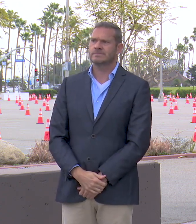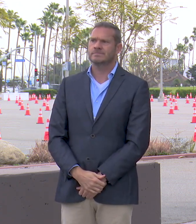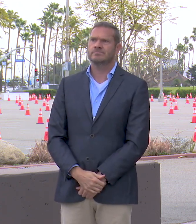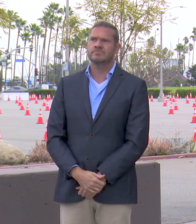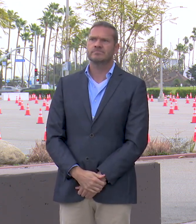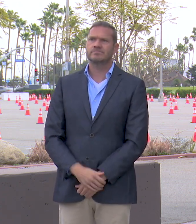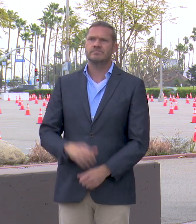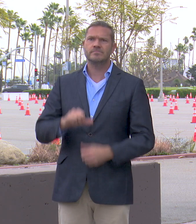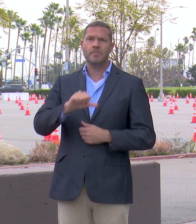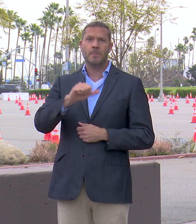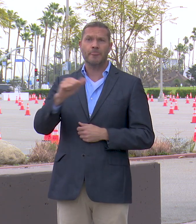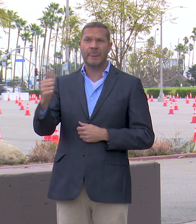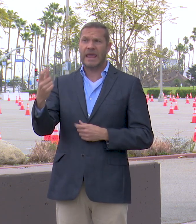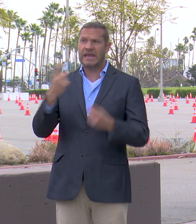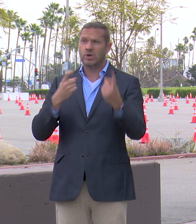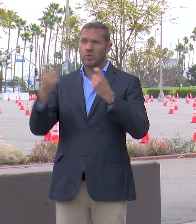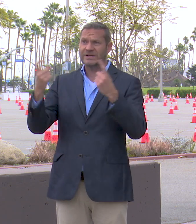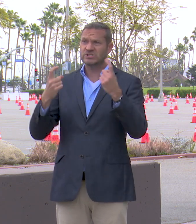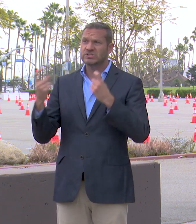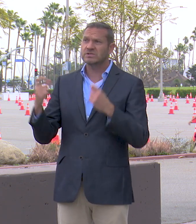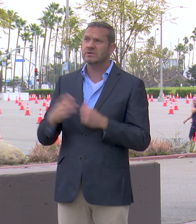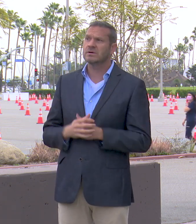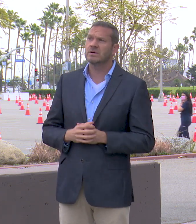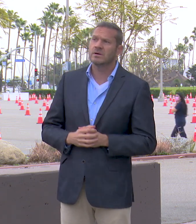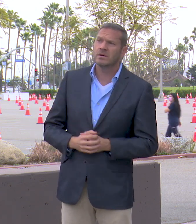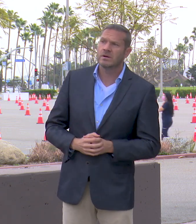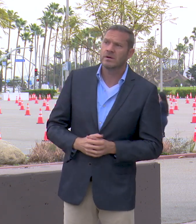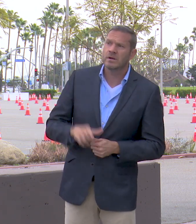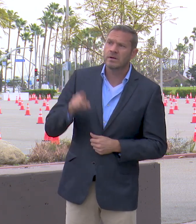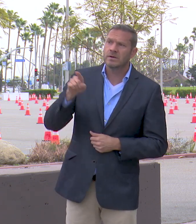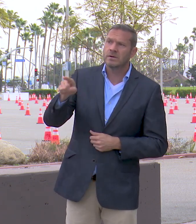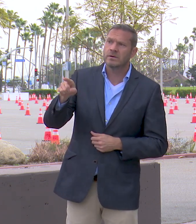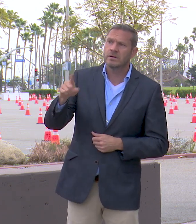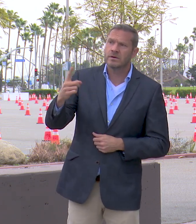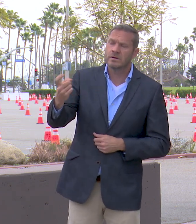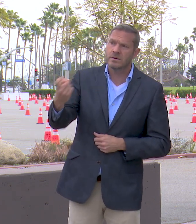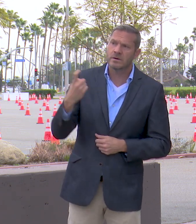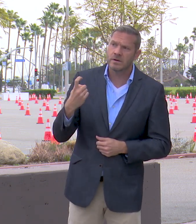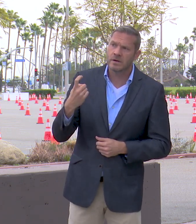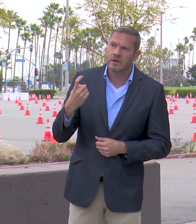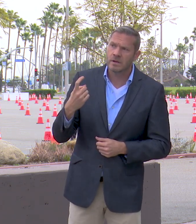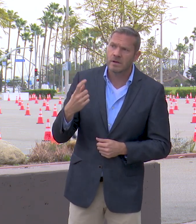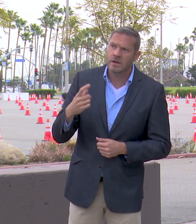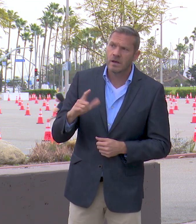Are there any questions?